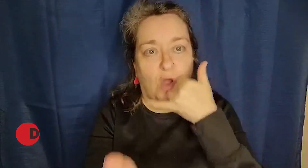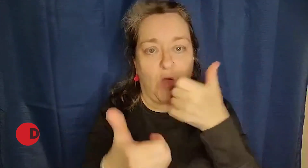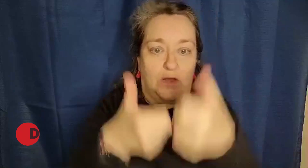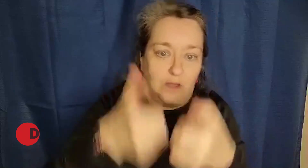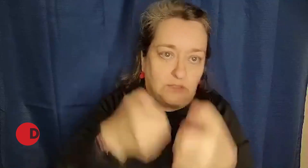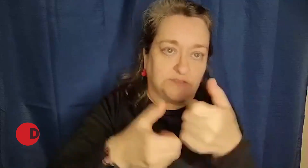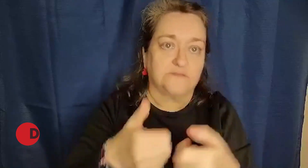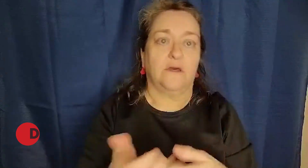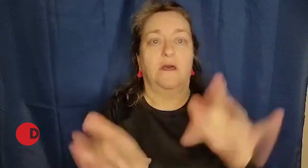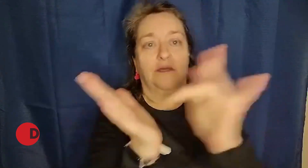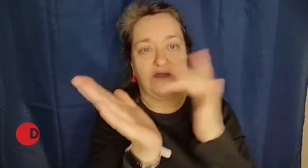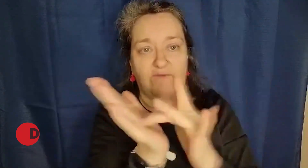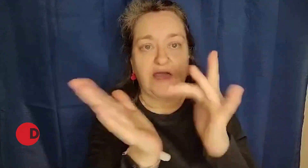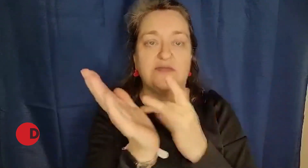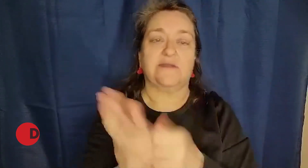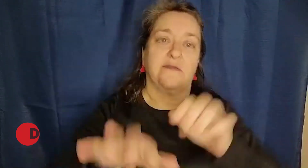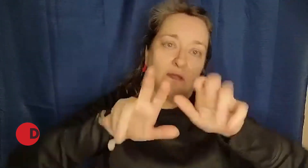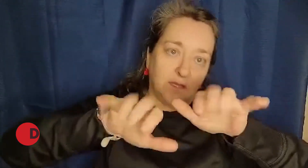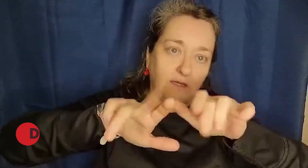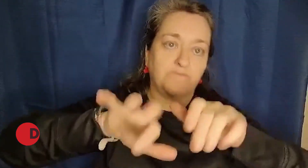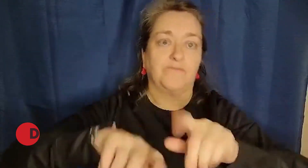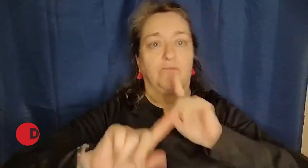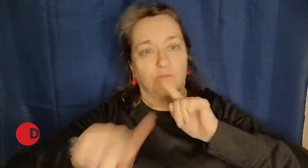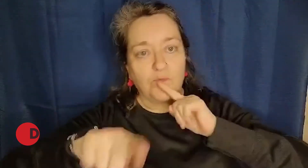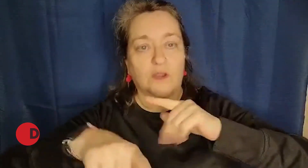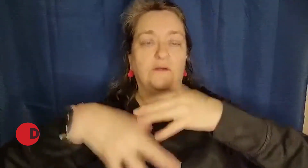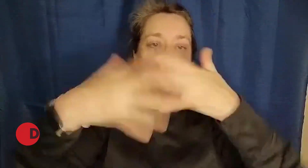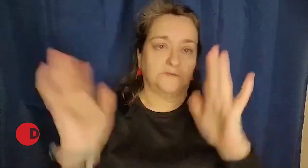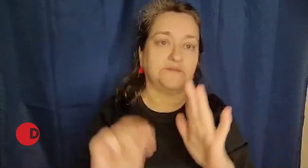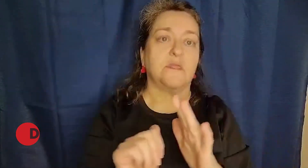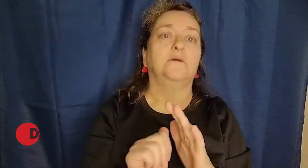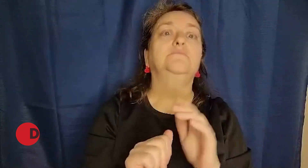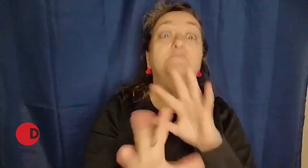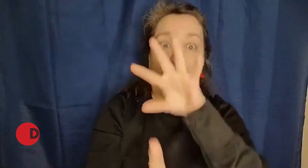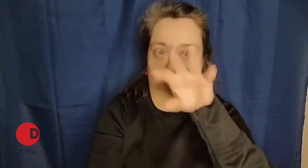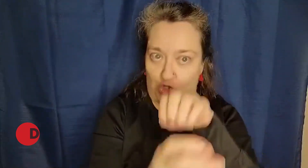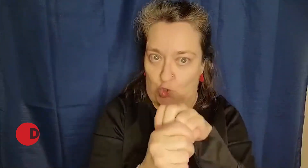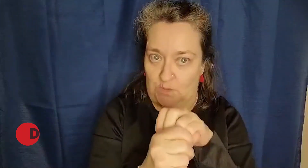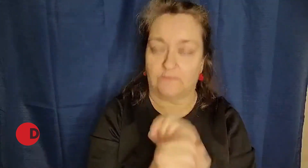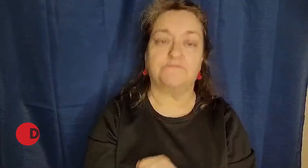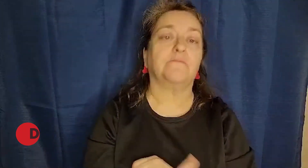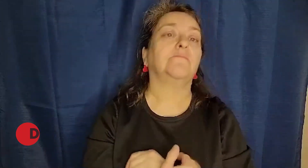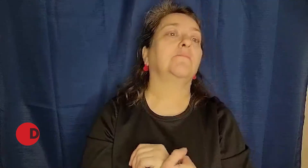how to use a phone, text, tablet, typing, reporting, and so on.